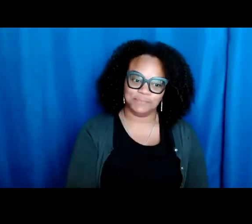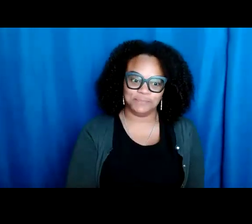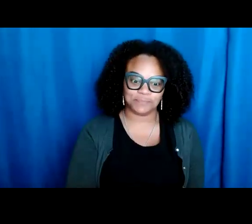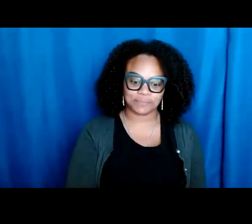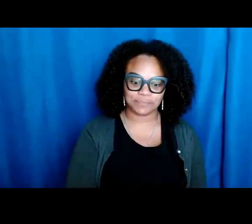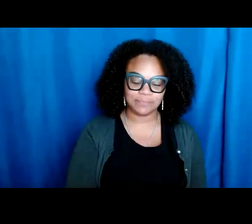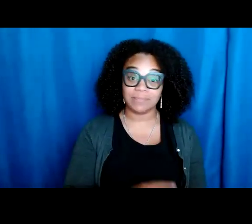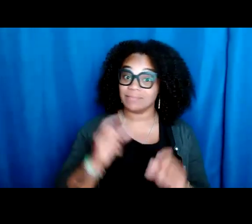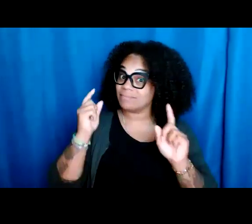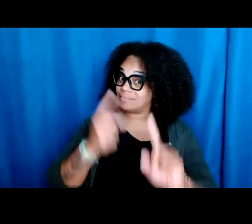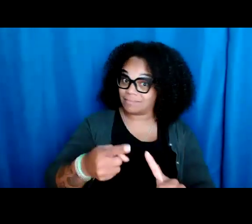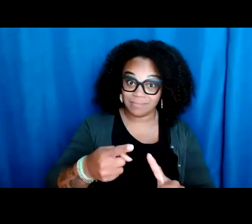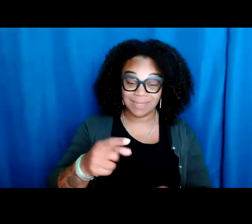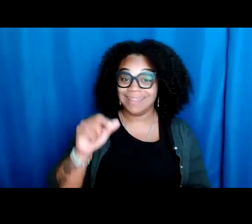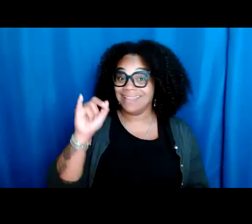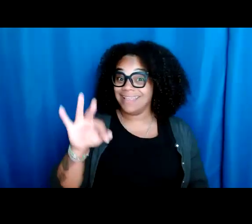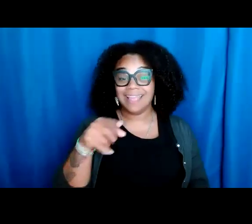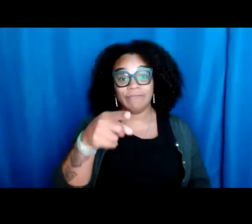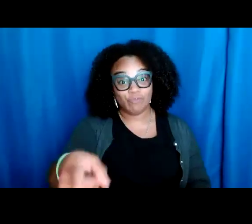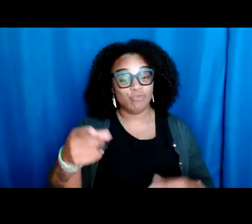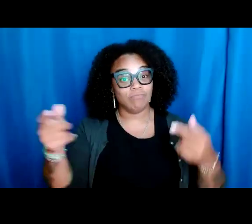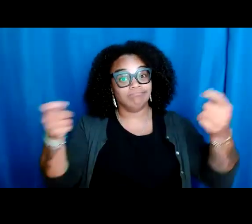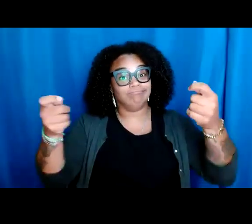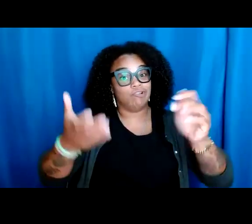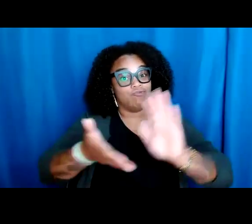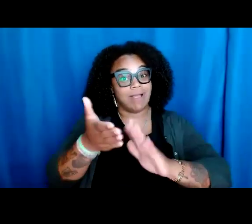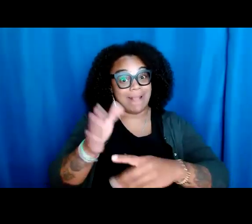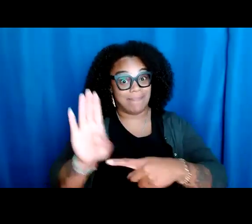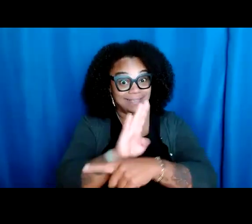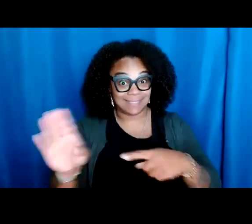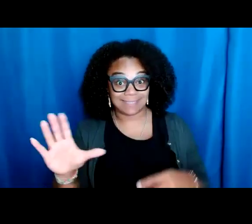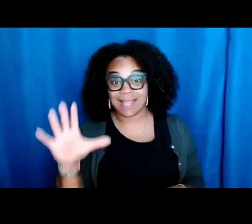The bottom line, if you are running a business, Estimated Tax Payments are